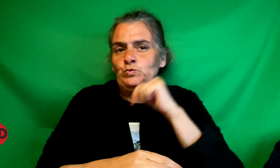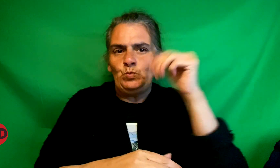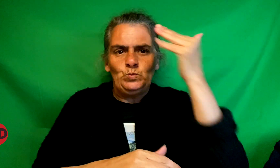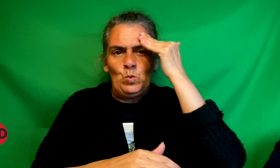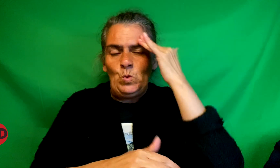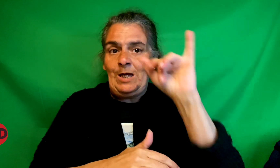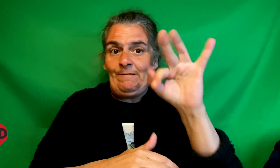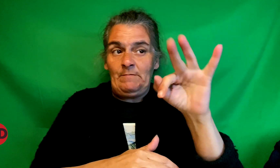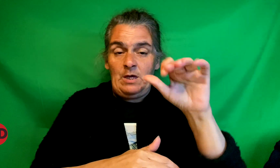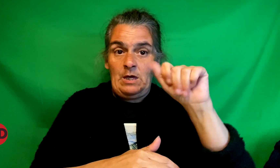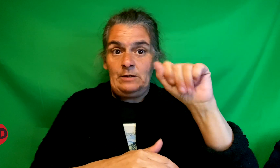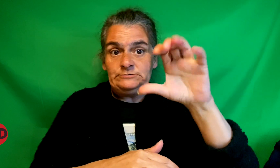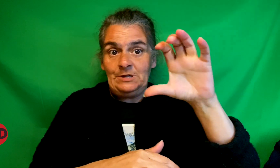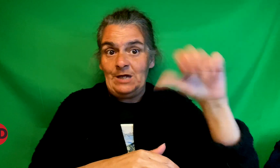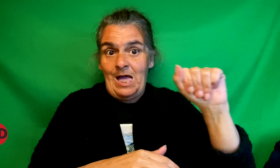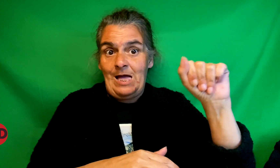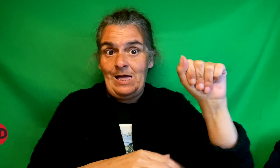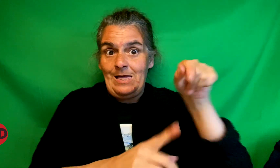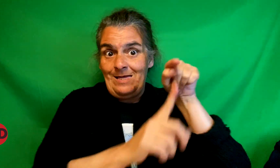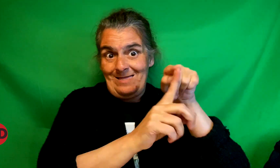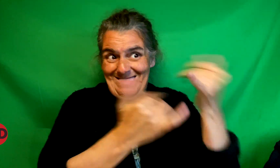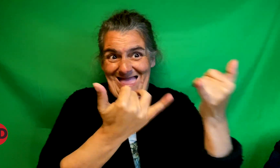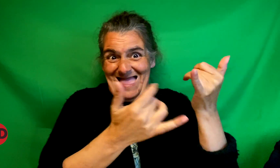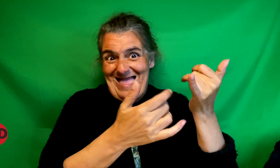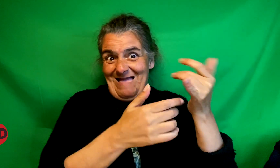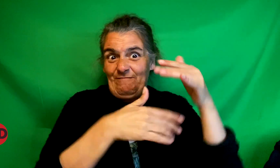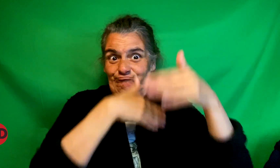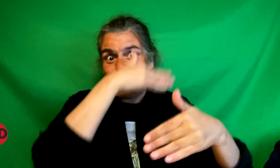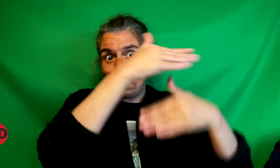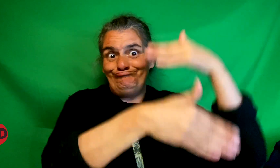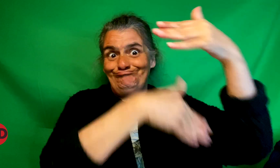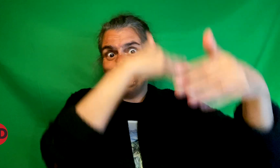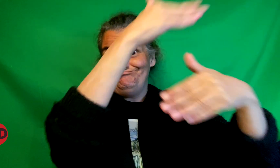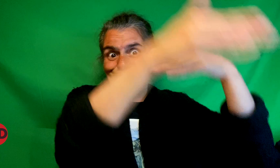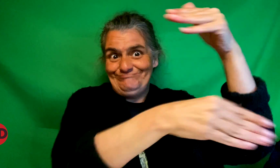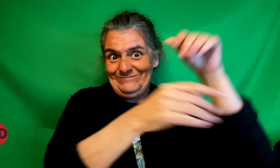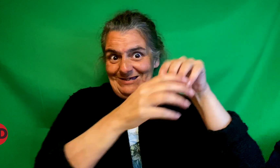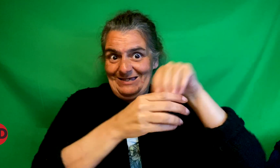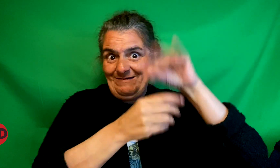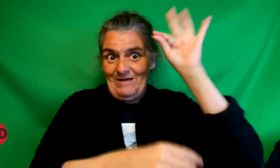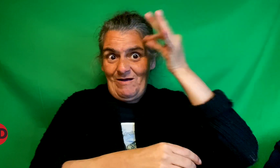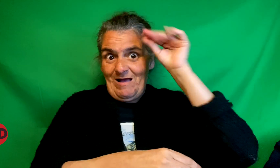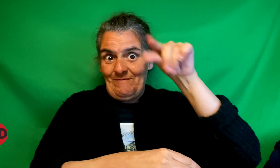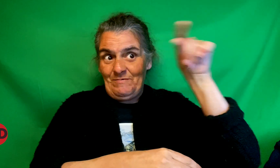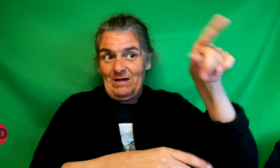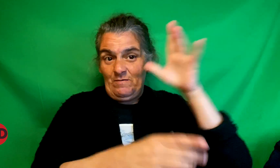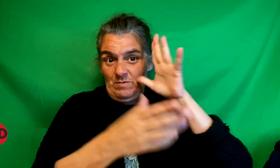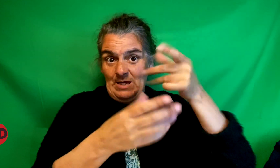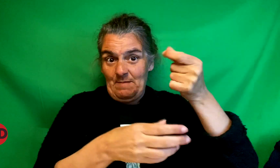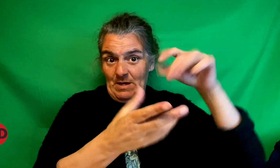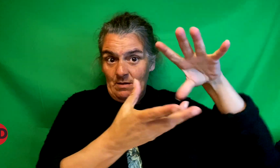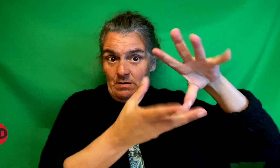We don't know if ACA, now in process in the federal government,